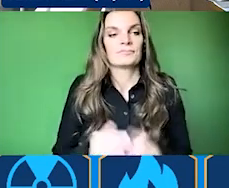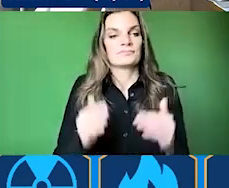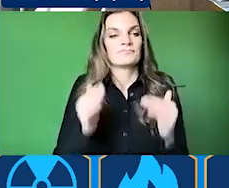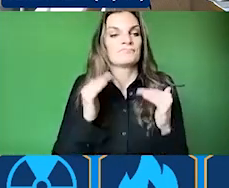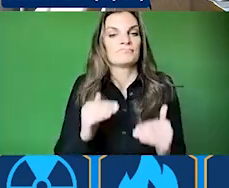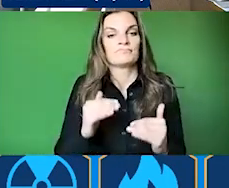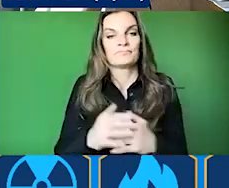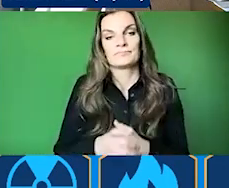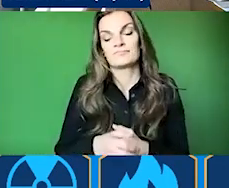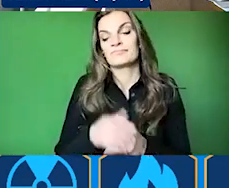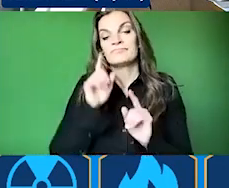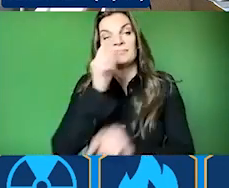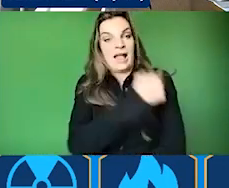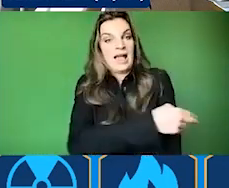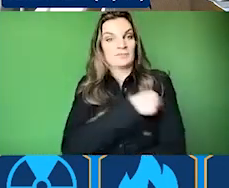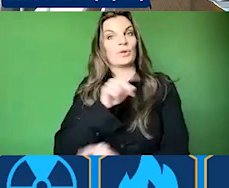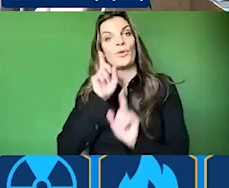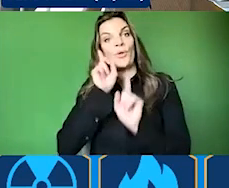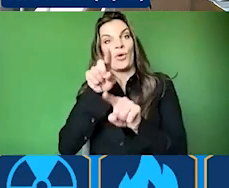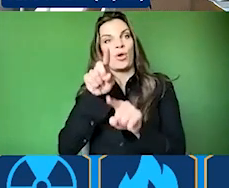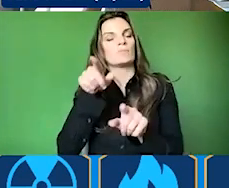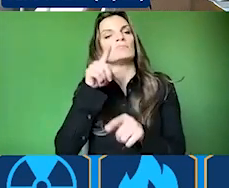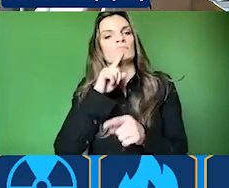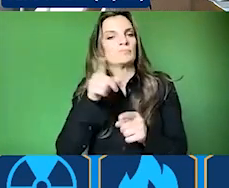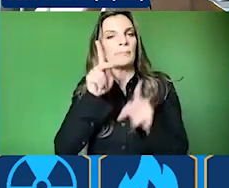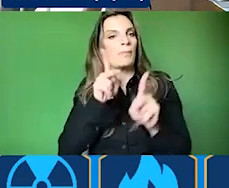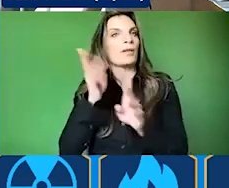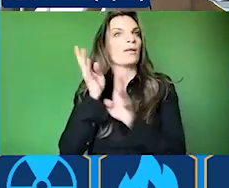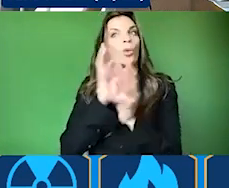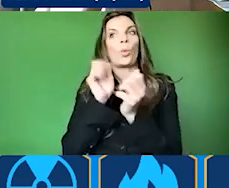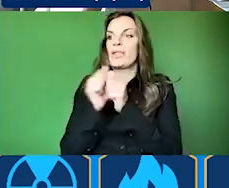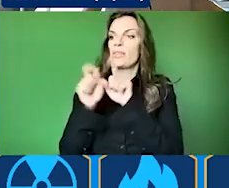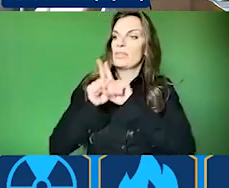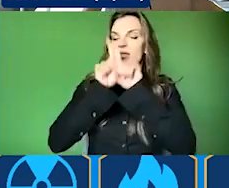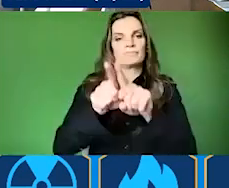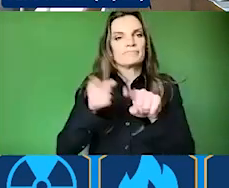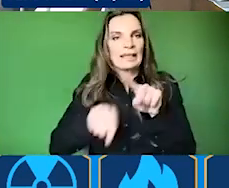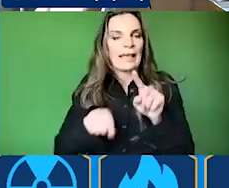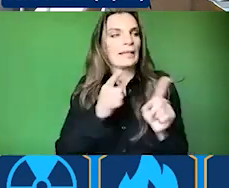limiting hospital and facility visitors that was daily concern. Resource allocation. Limiting